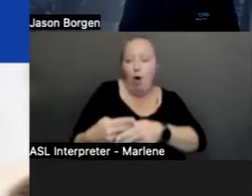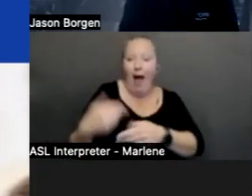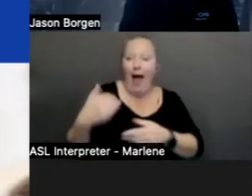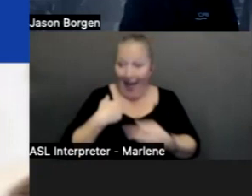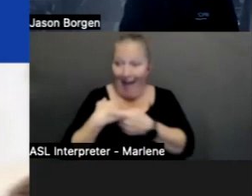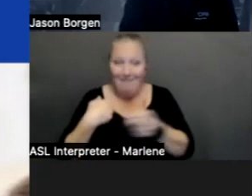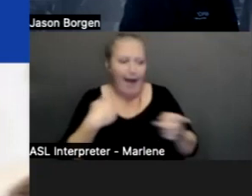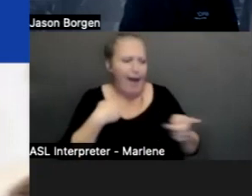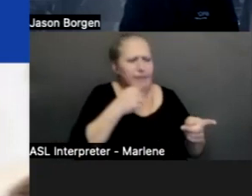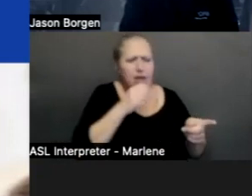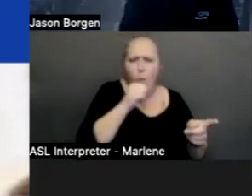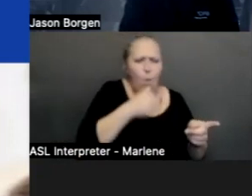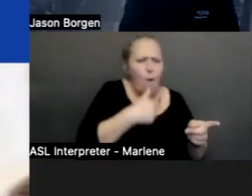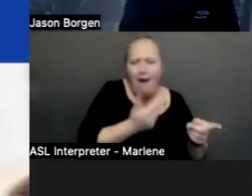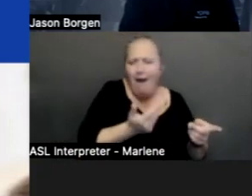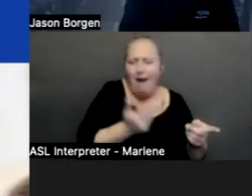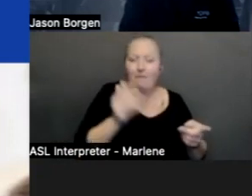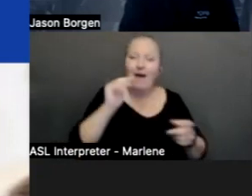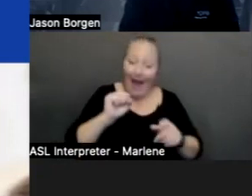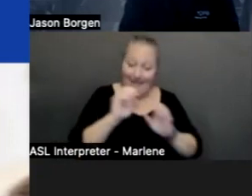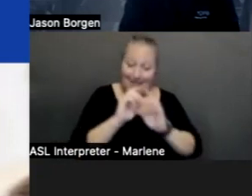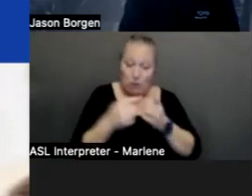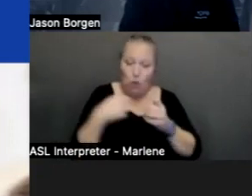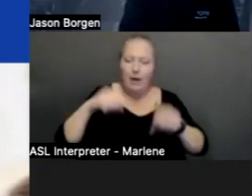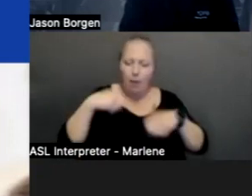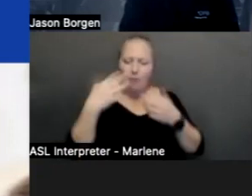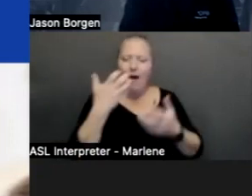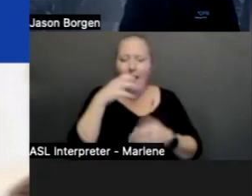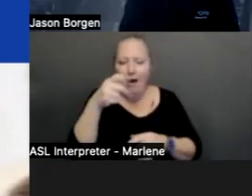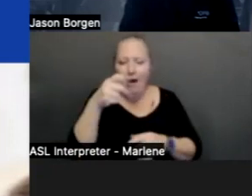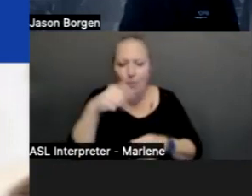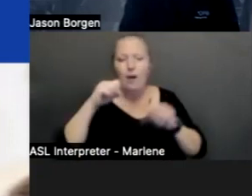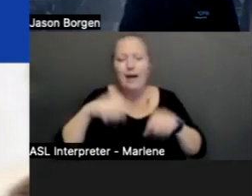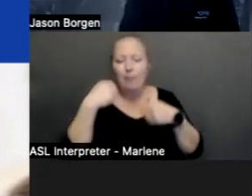nots. And so even as a district, we can provide hotspots, we can provide devices, we can provide